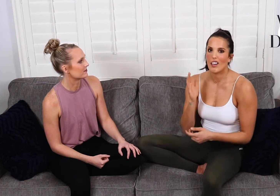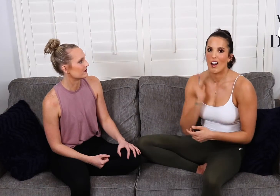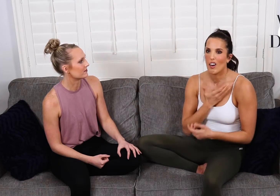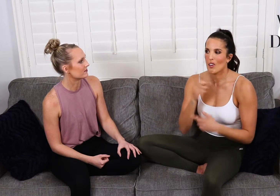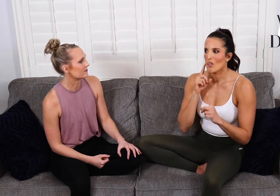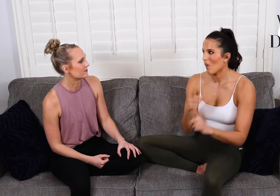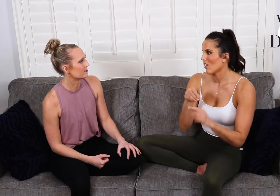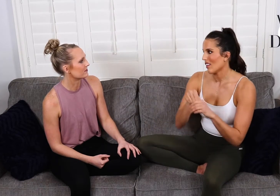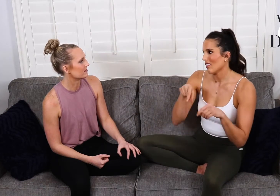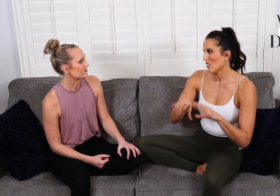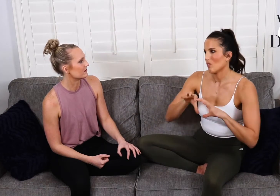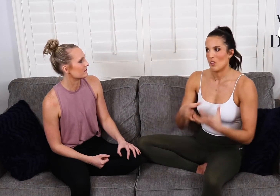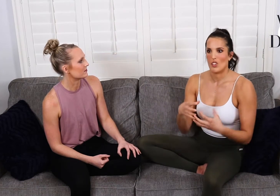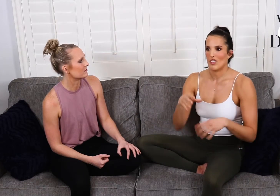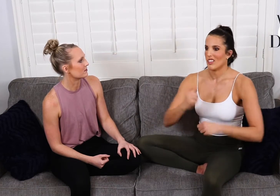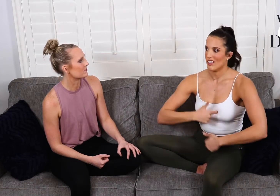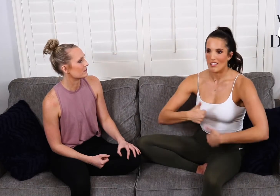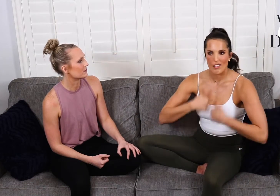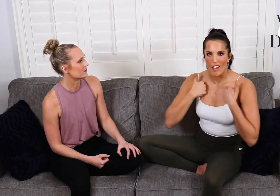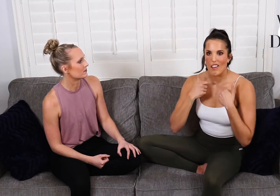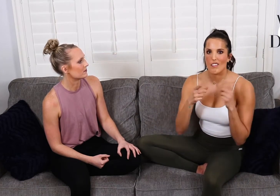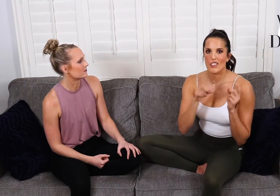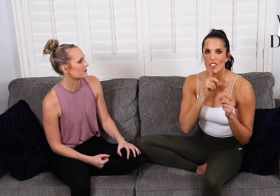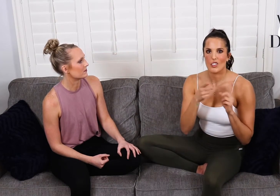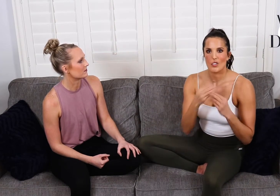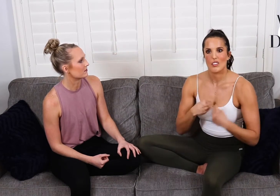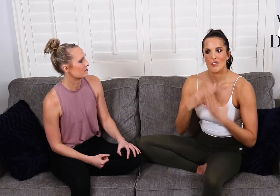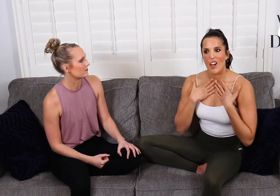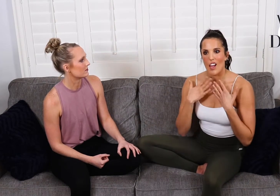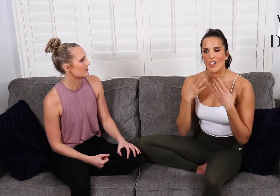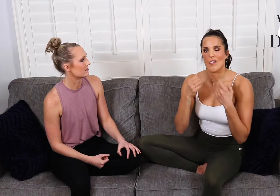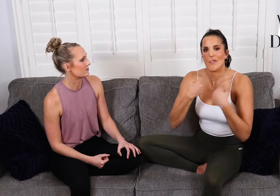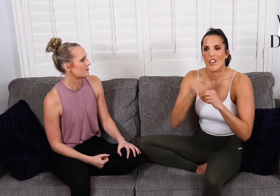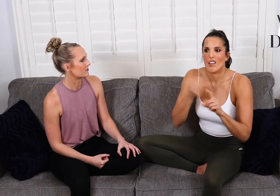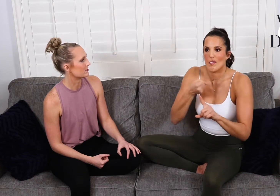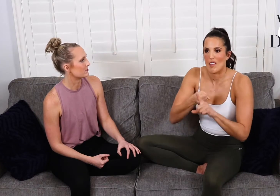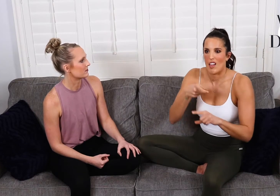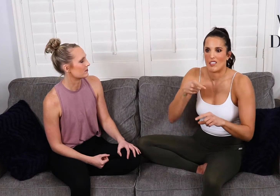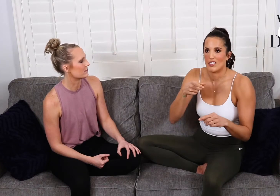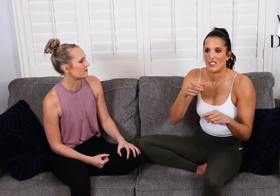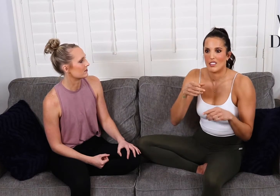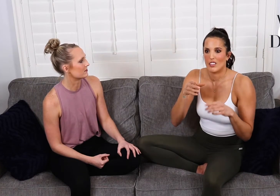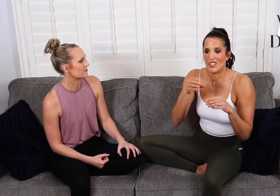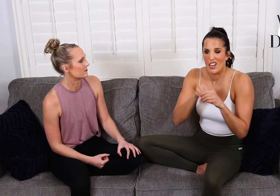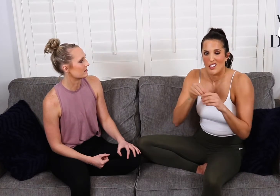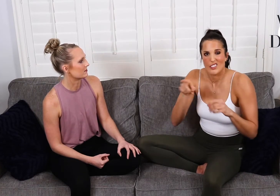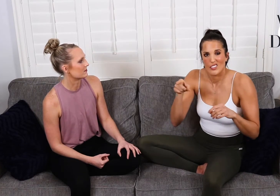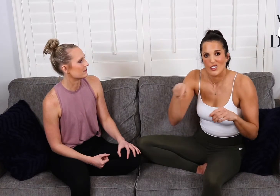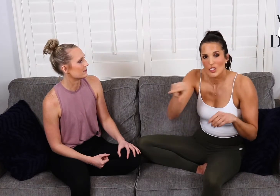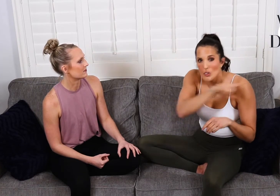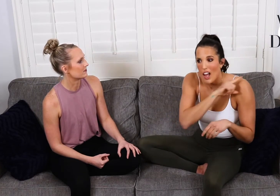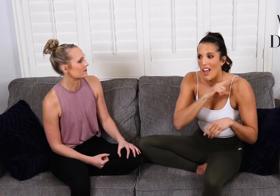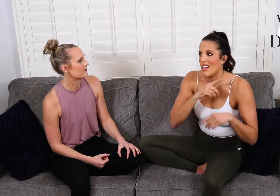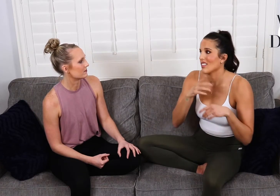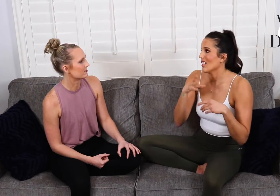you said, our goal in this world in this life is to inspire and make an impact in the listener